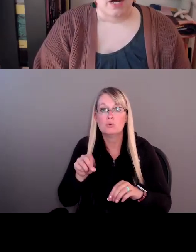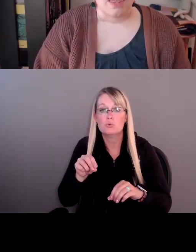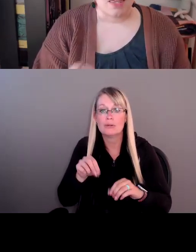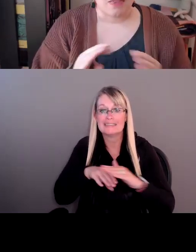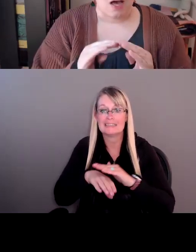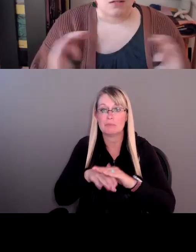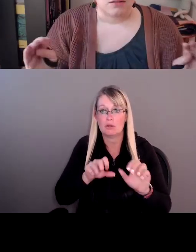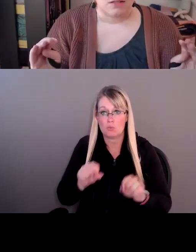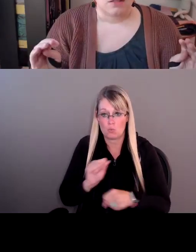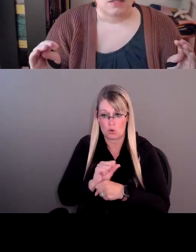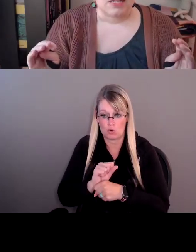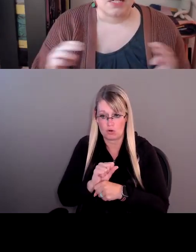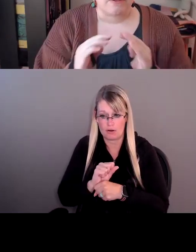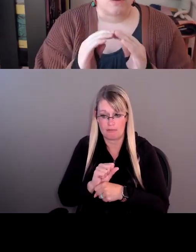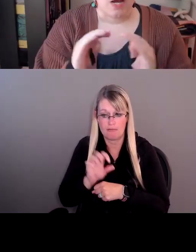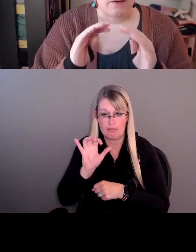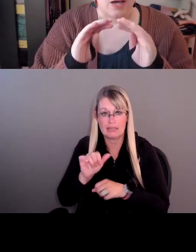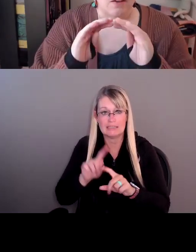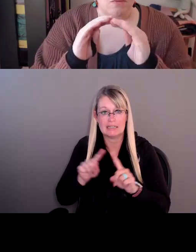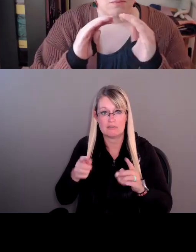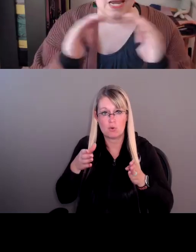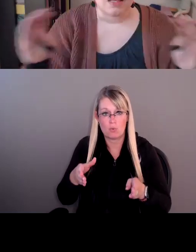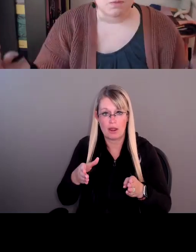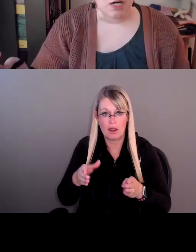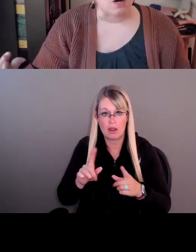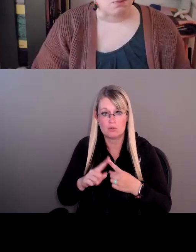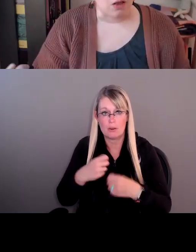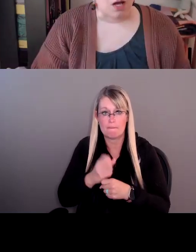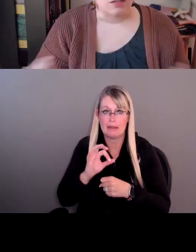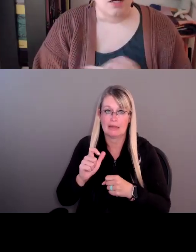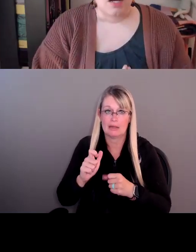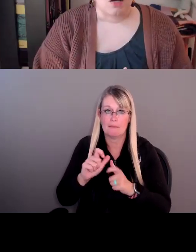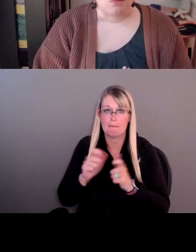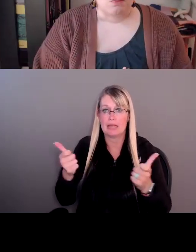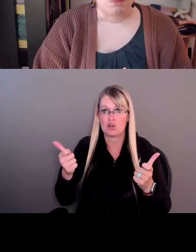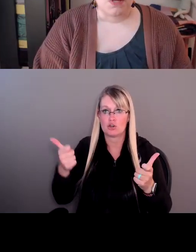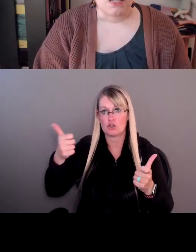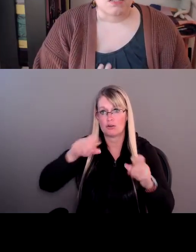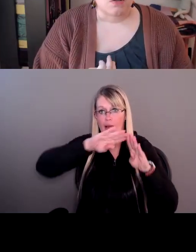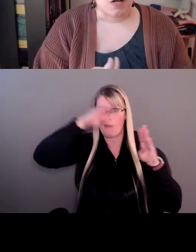And I think that that is a different way of making this bigger umbrella. Because there are lots of